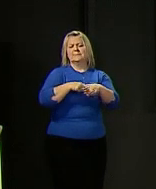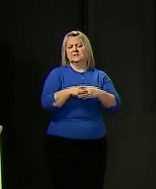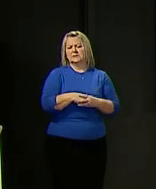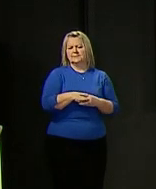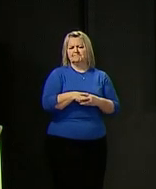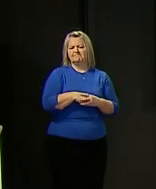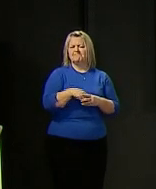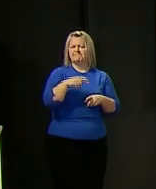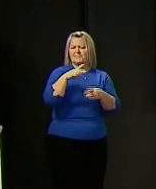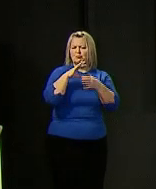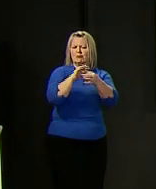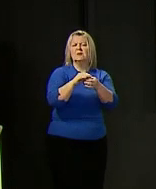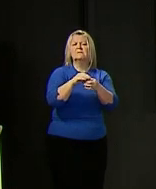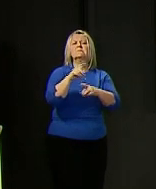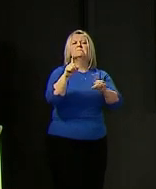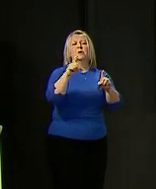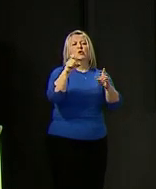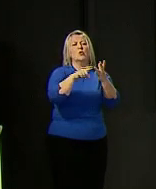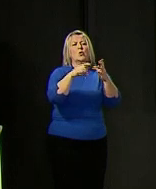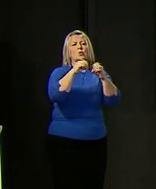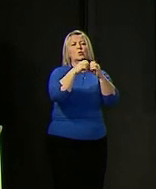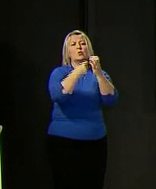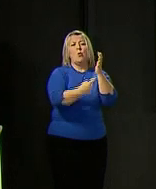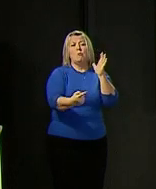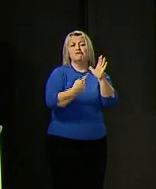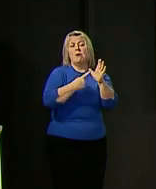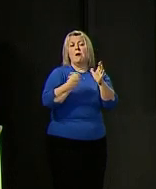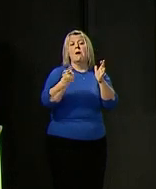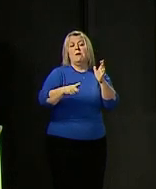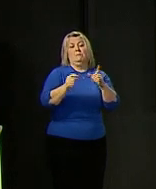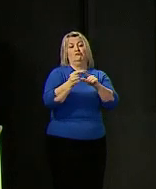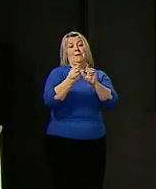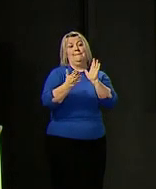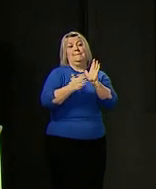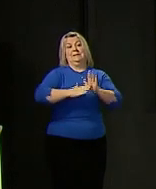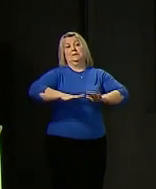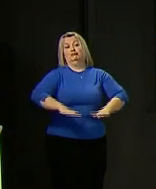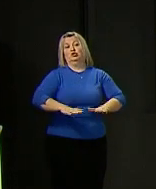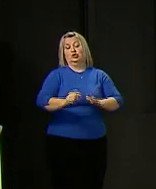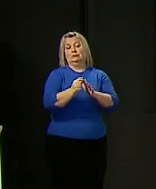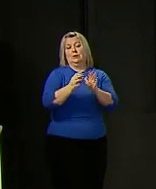reaction to the emergence of the fact that the Prime Minister chose not to go